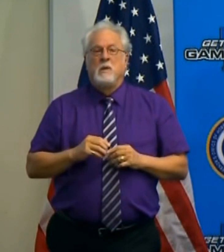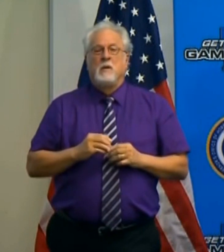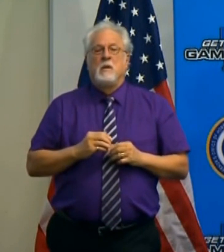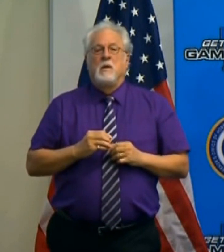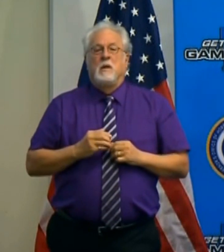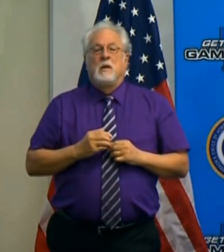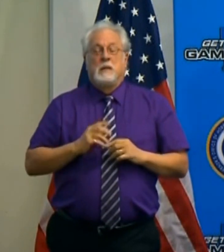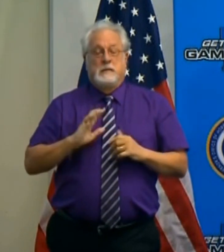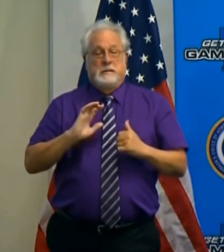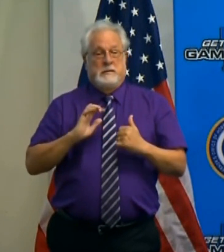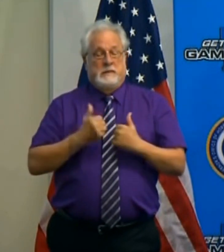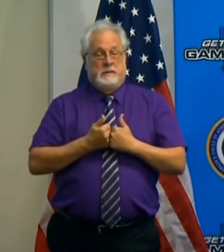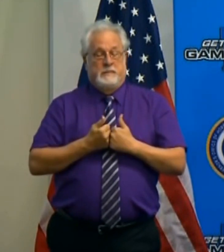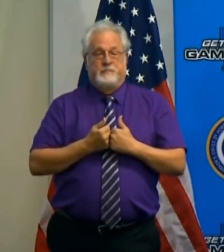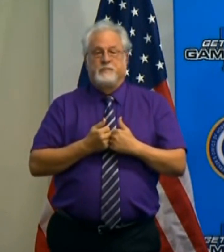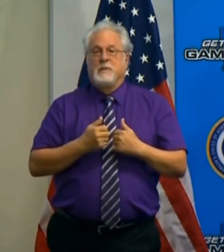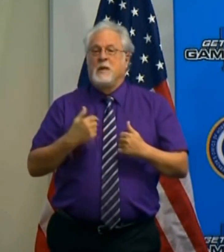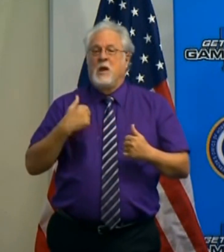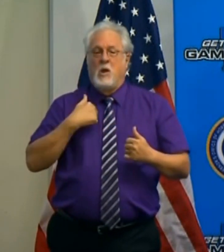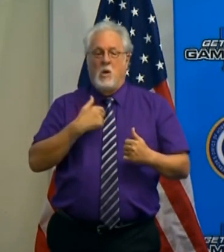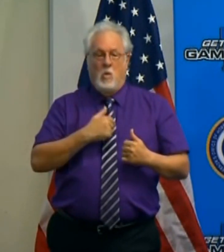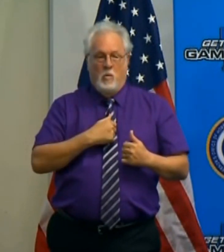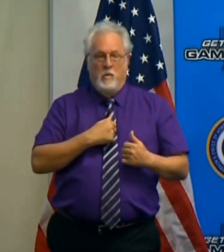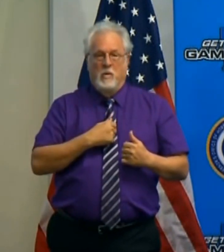the challenge is we're basically going to be blind